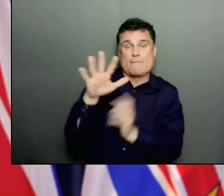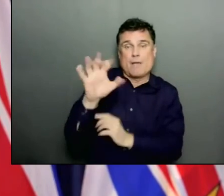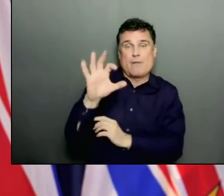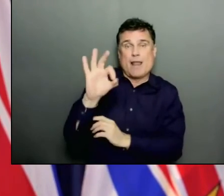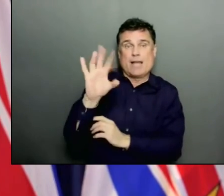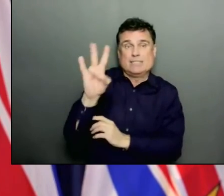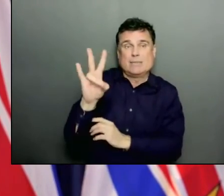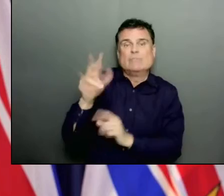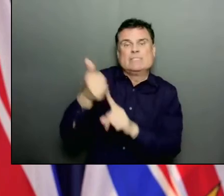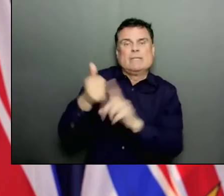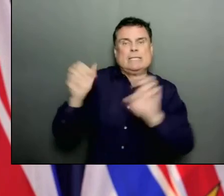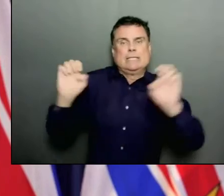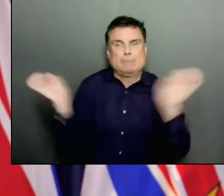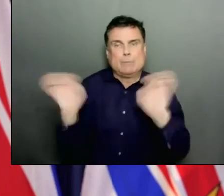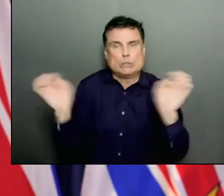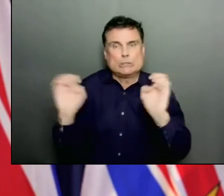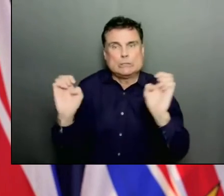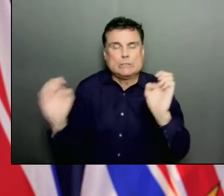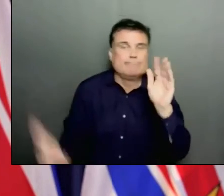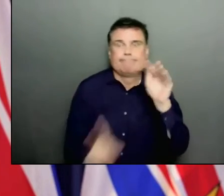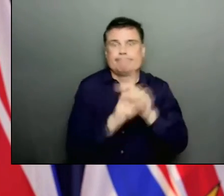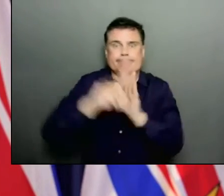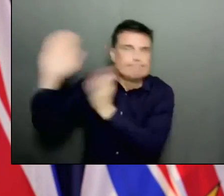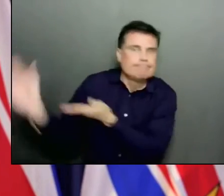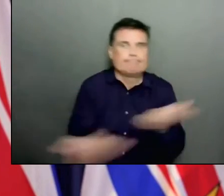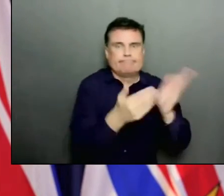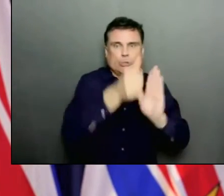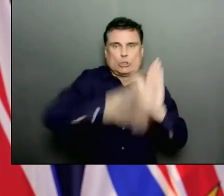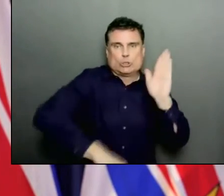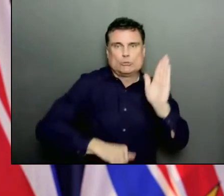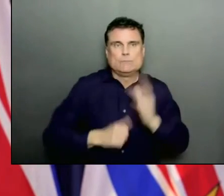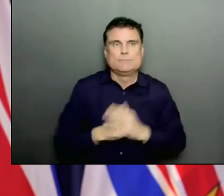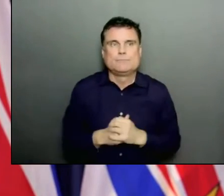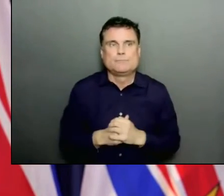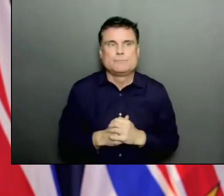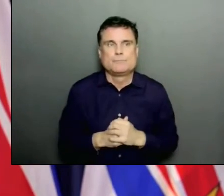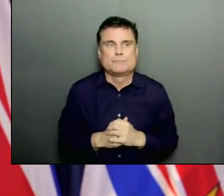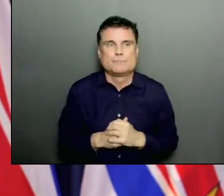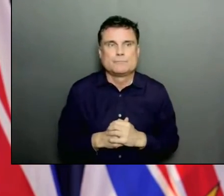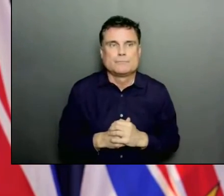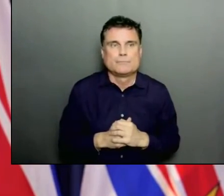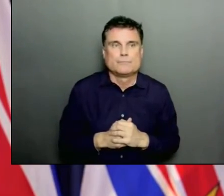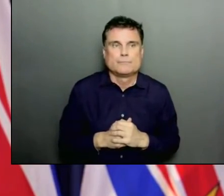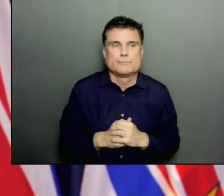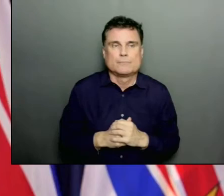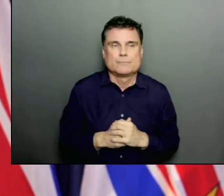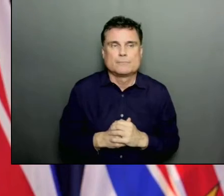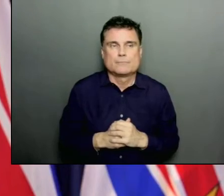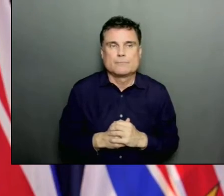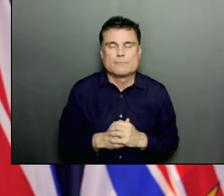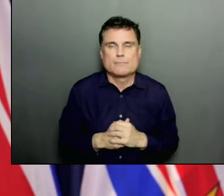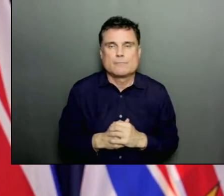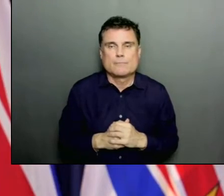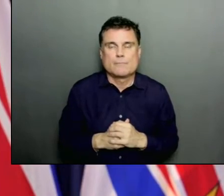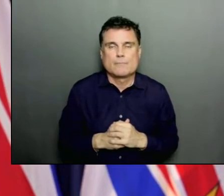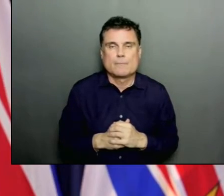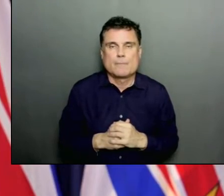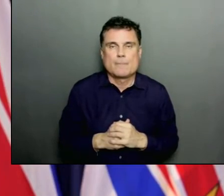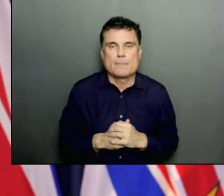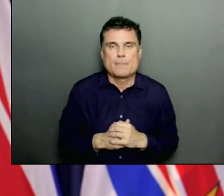verified and the full numbers are in place, I can say that number was 7,178 surgeries between December 7